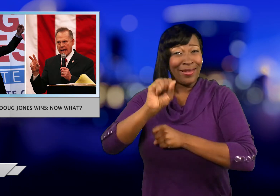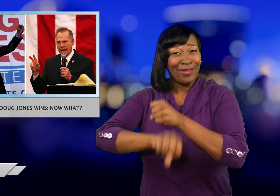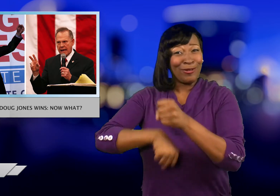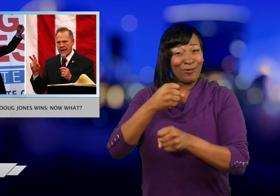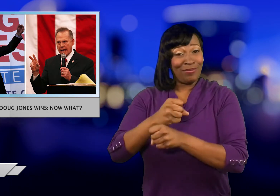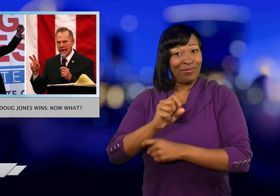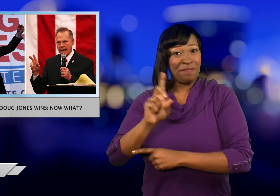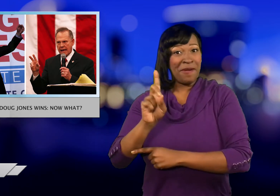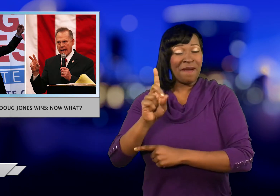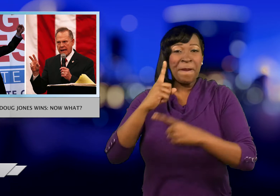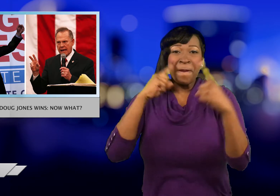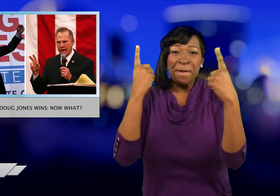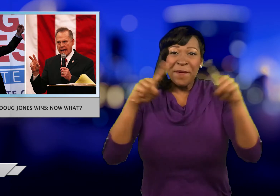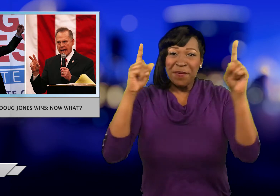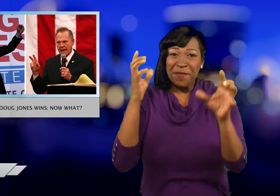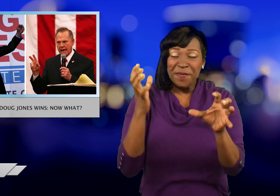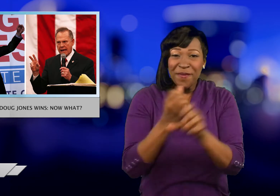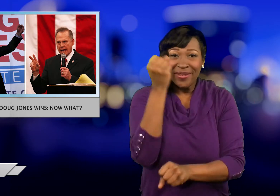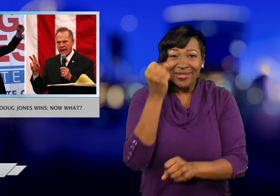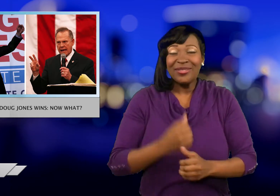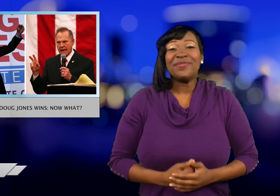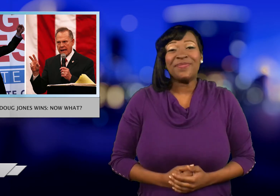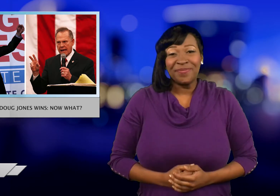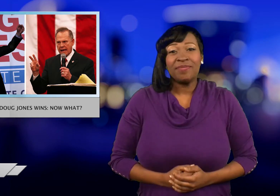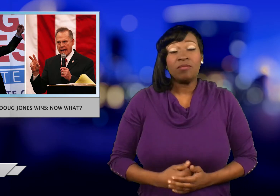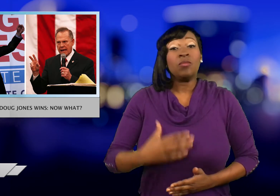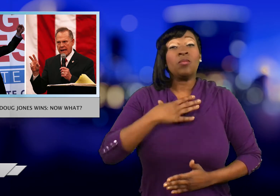win the Senate seat in Alabama.